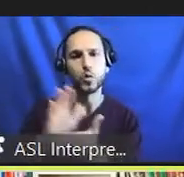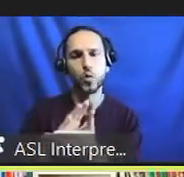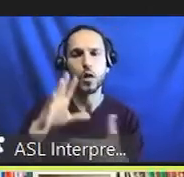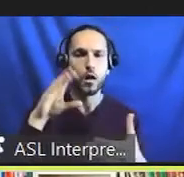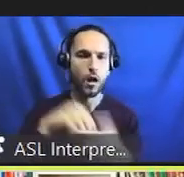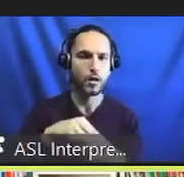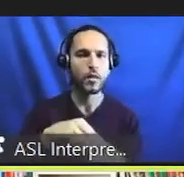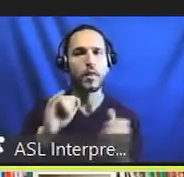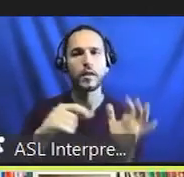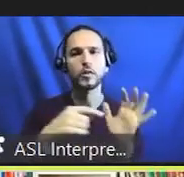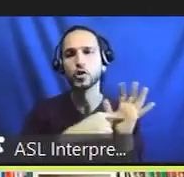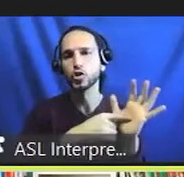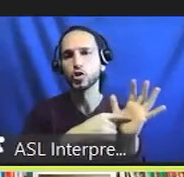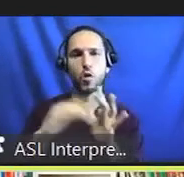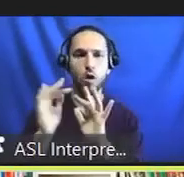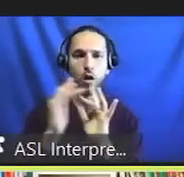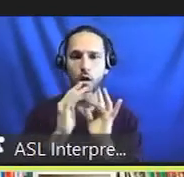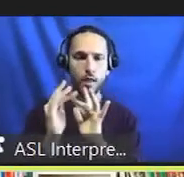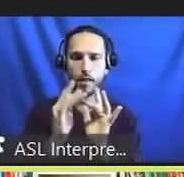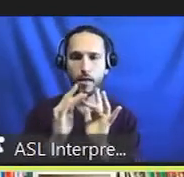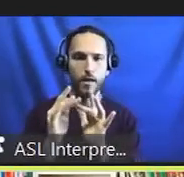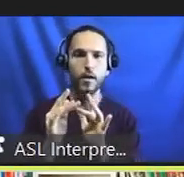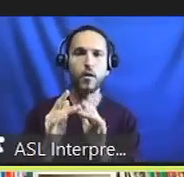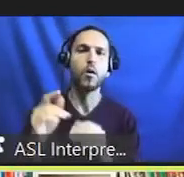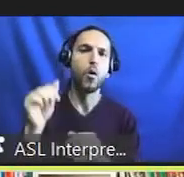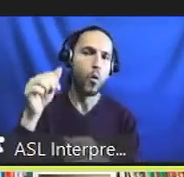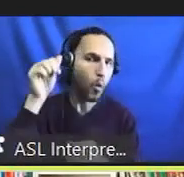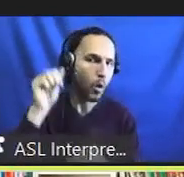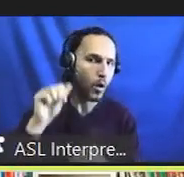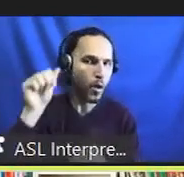that's showcased online, whether it's audio or video